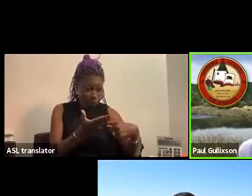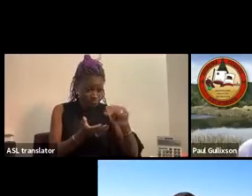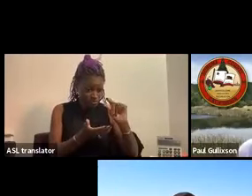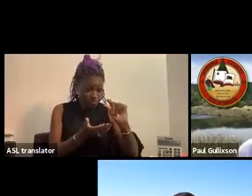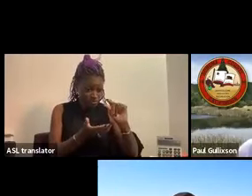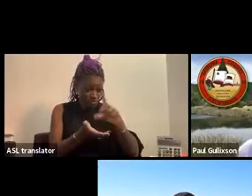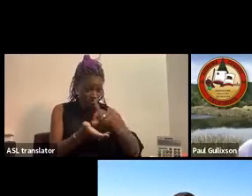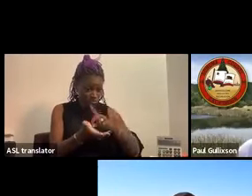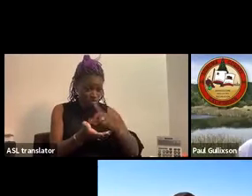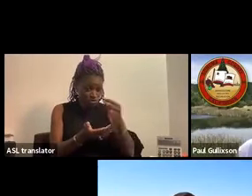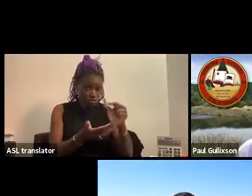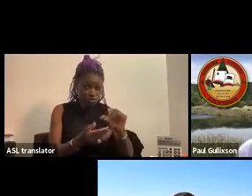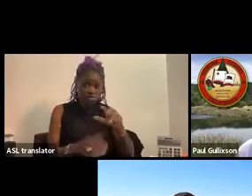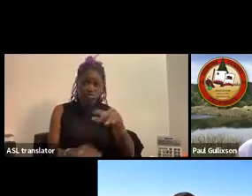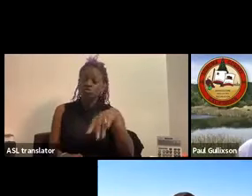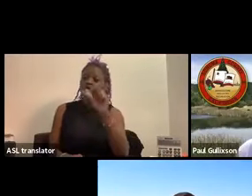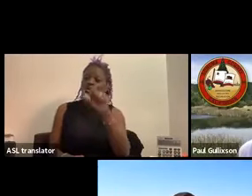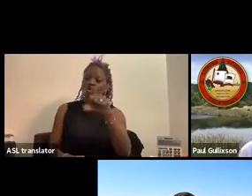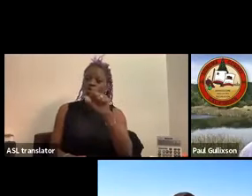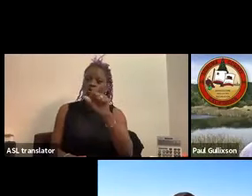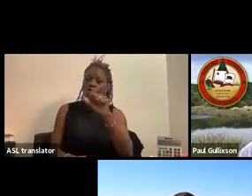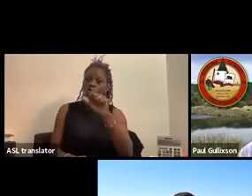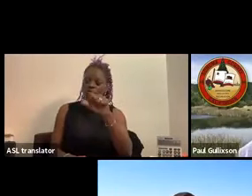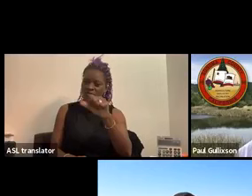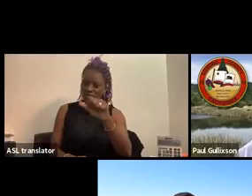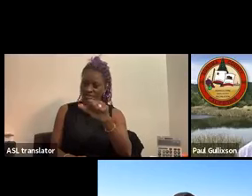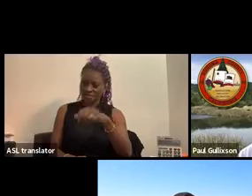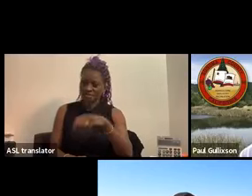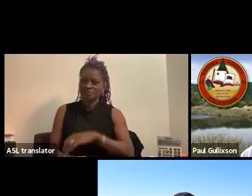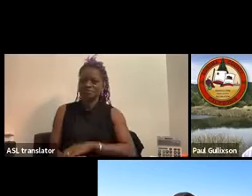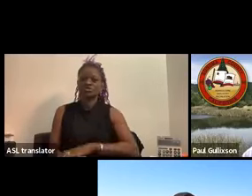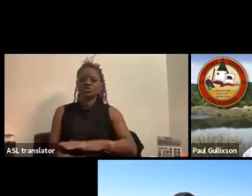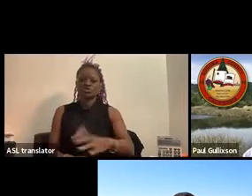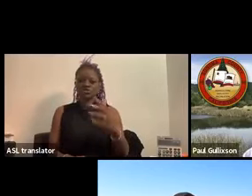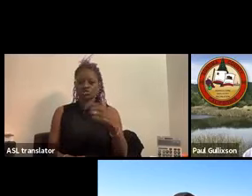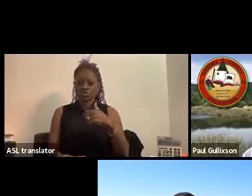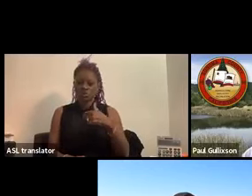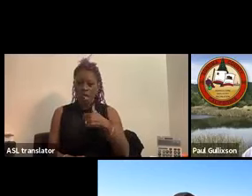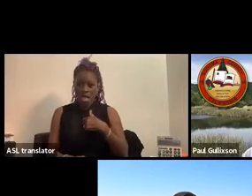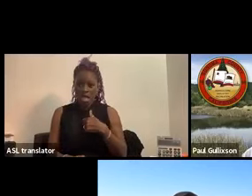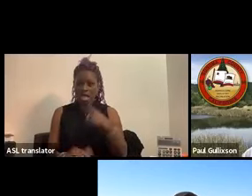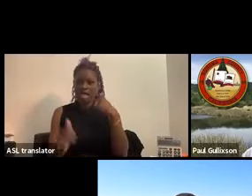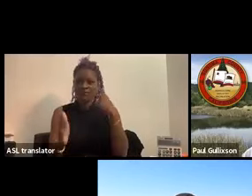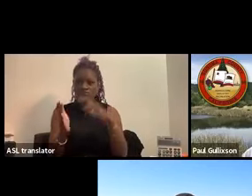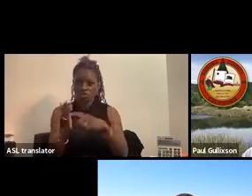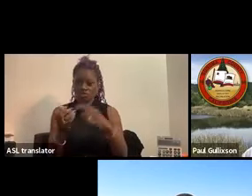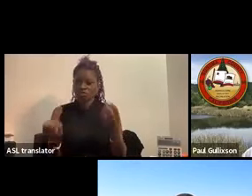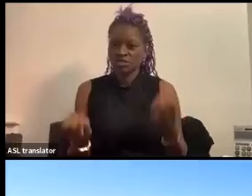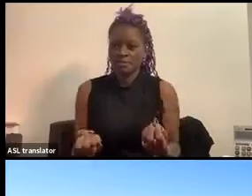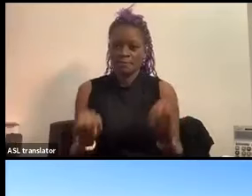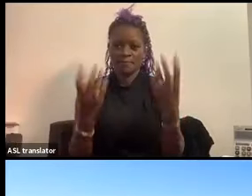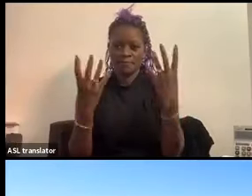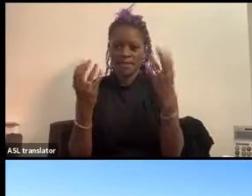There you go, start by your video back. So I'm definitely seeing many more patients in the hospital. Some are very young.